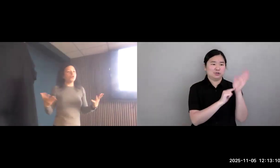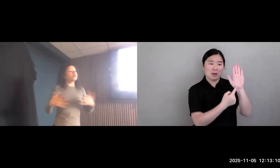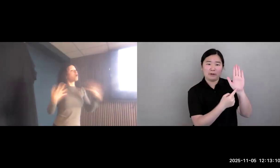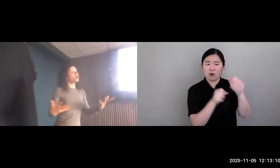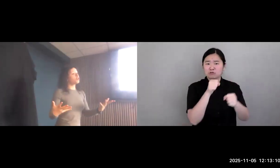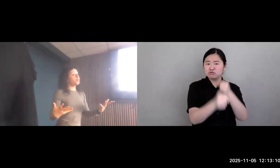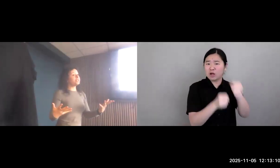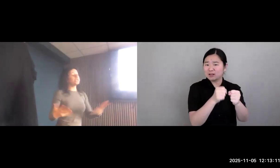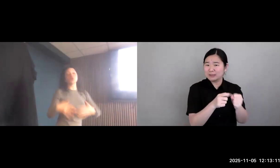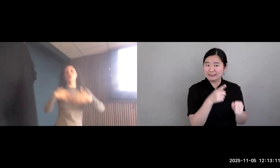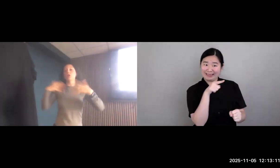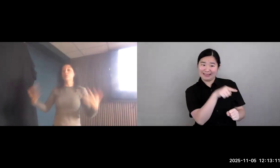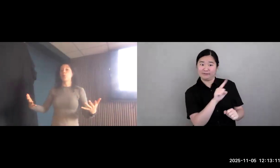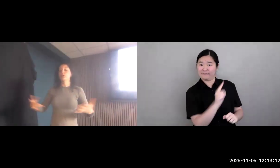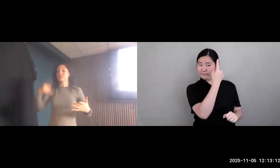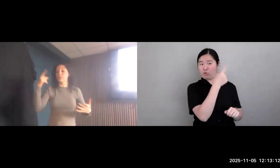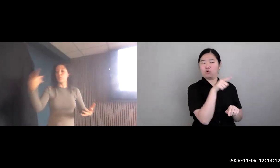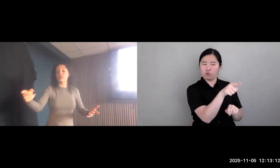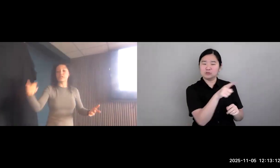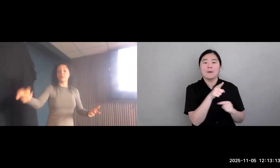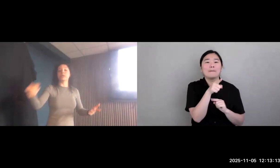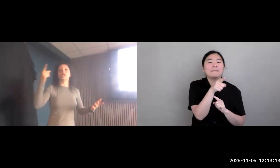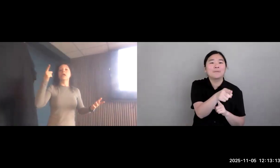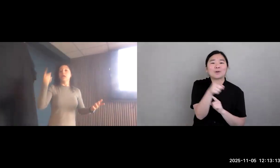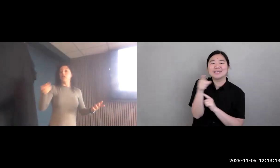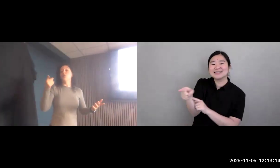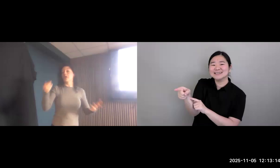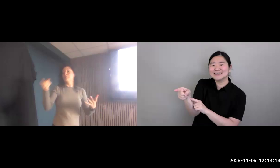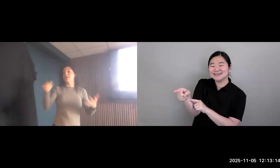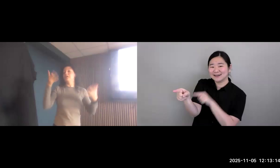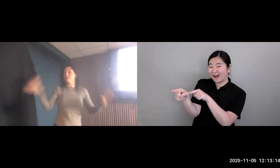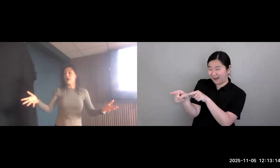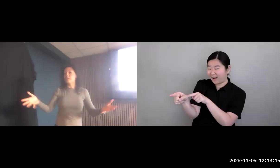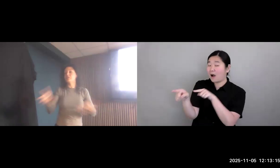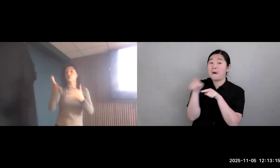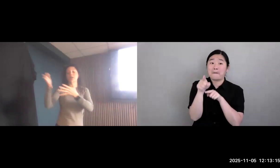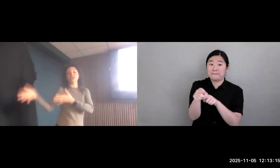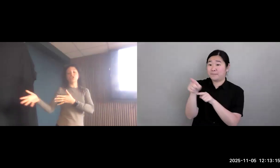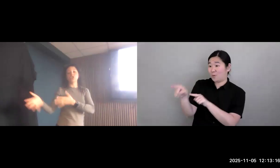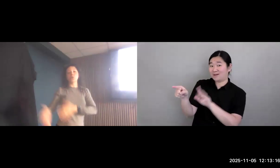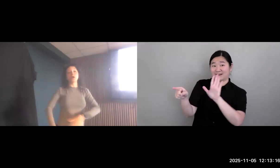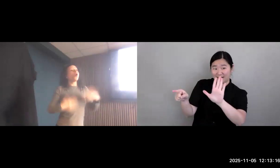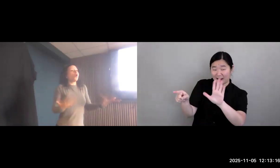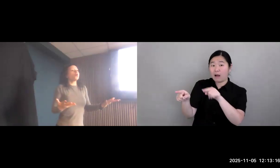You can use concrete pointing, so you can point to some to something in your immediate environment to draw attention to it.